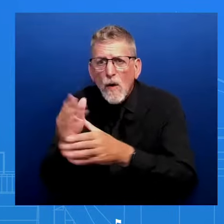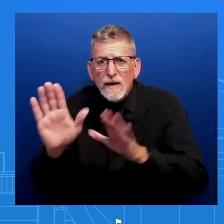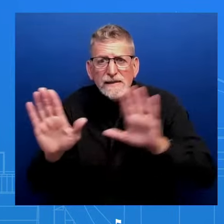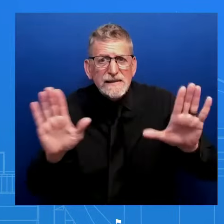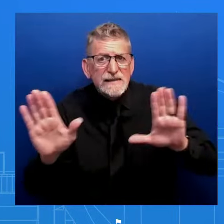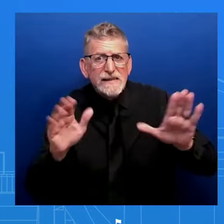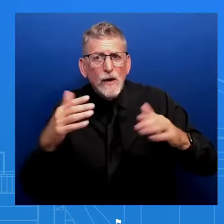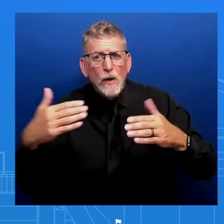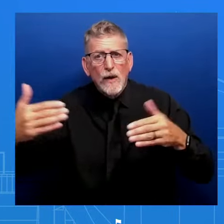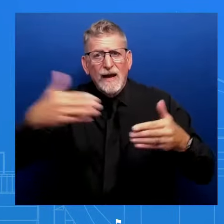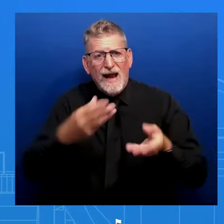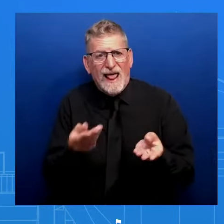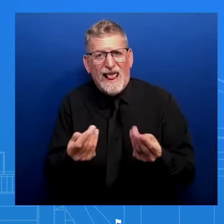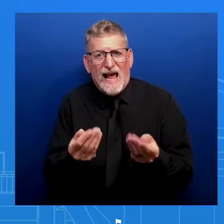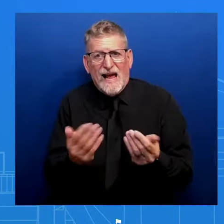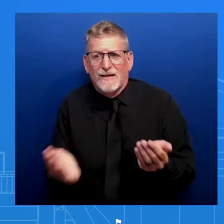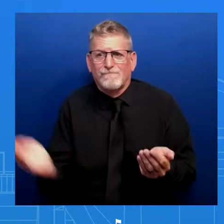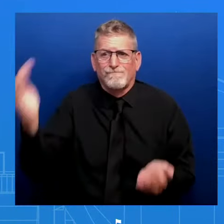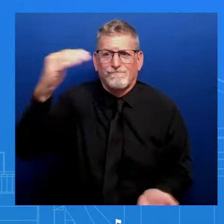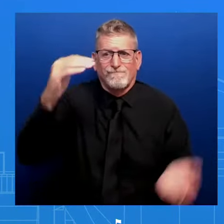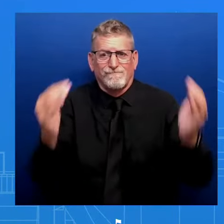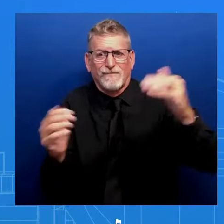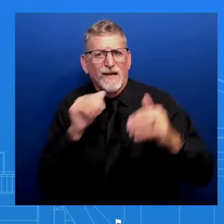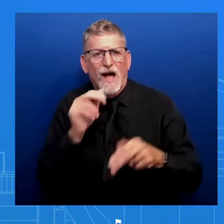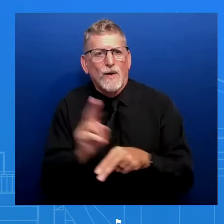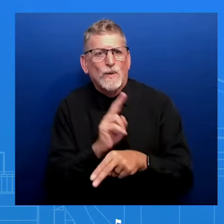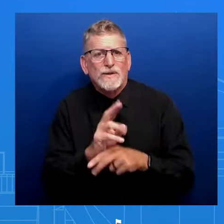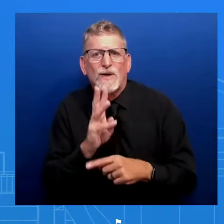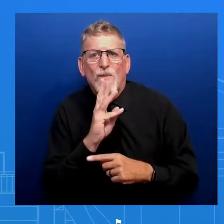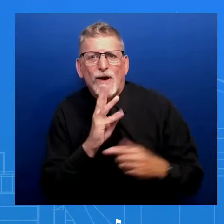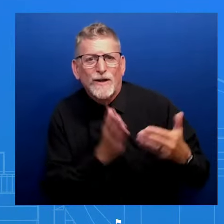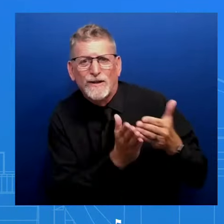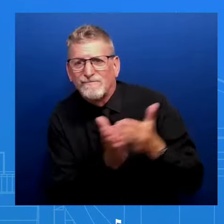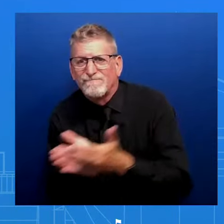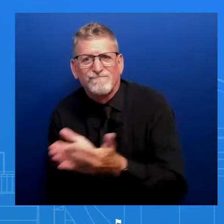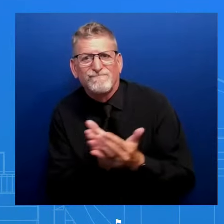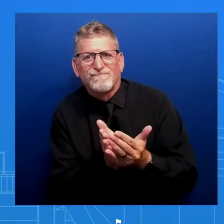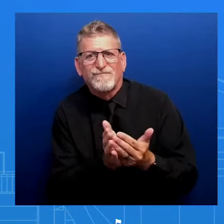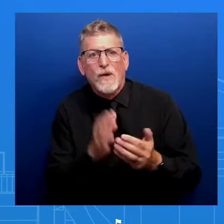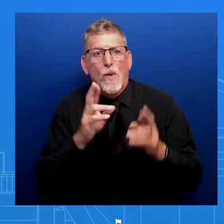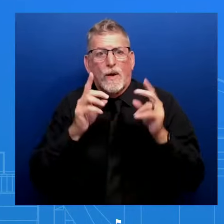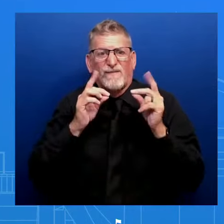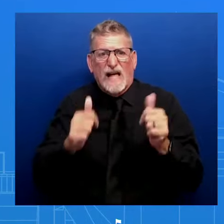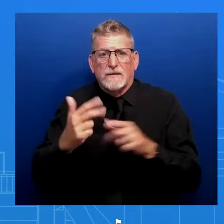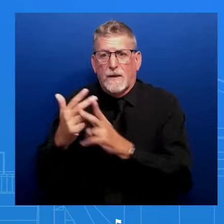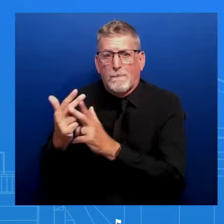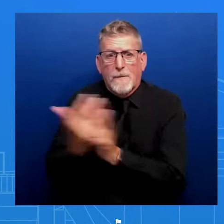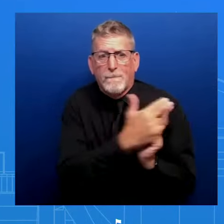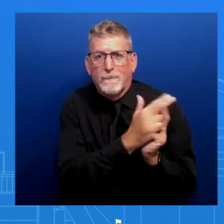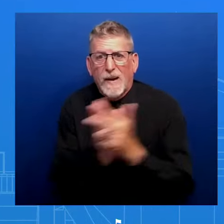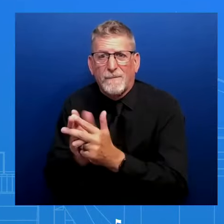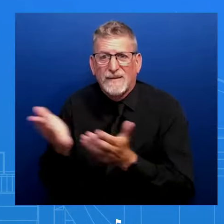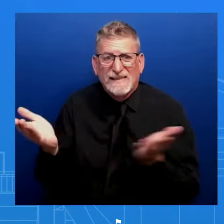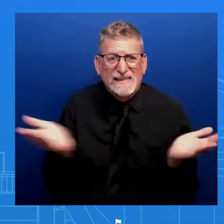You can't move as much or as fast via land routes, whether it's truck or rail. But -- but we're working to see what we can do